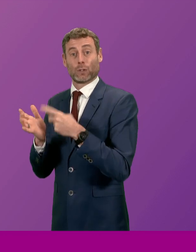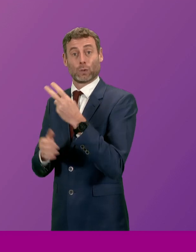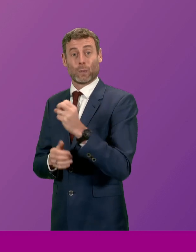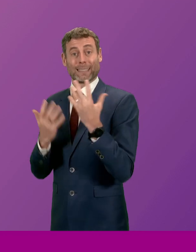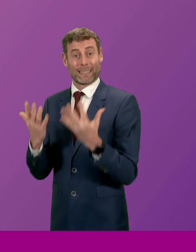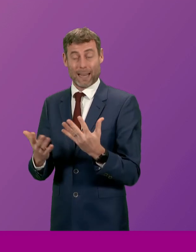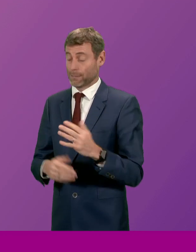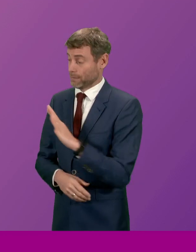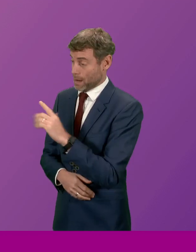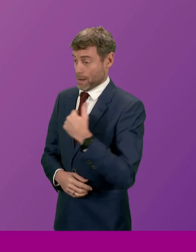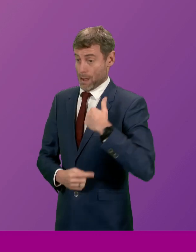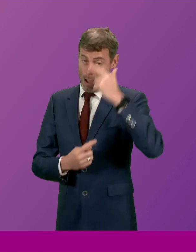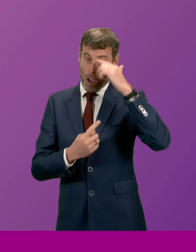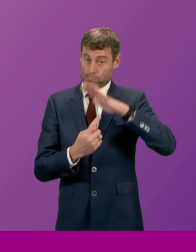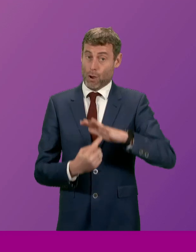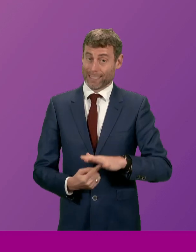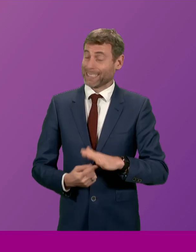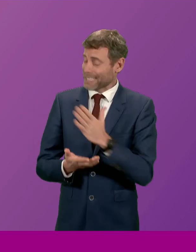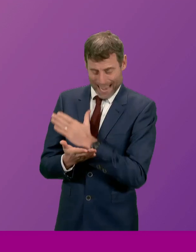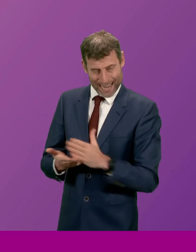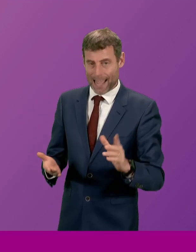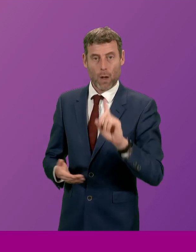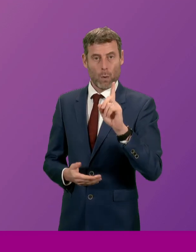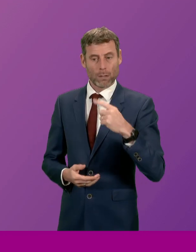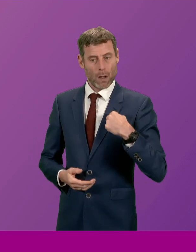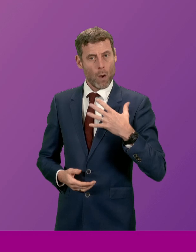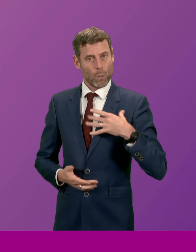am in office to improve the lives of the people of Scotland by making sure